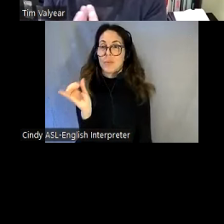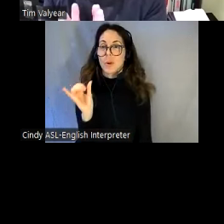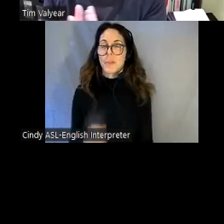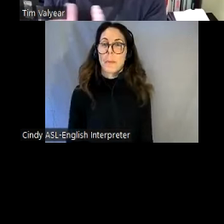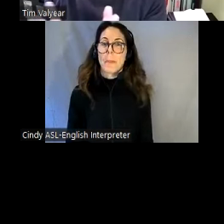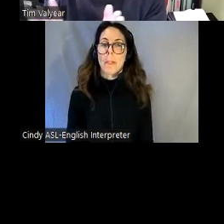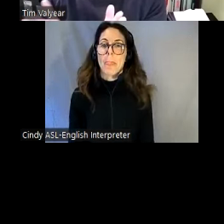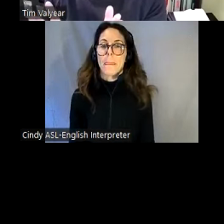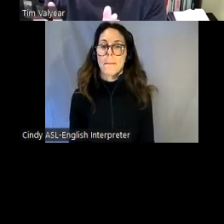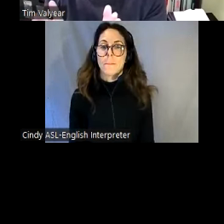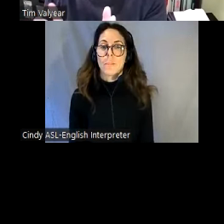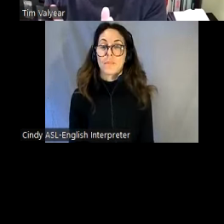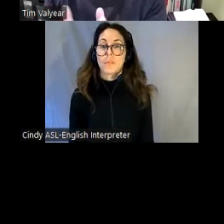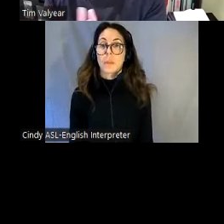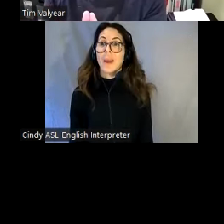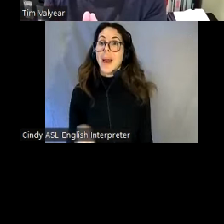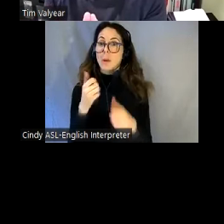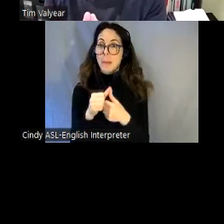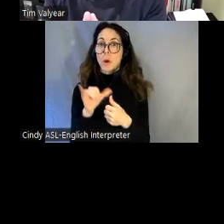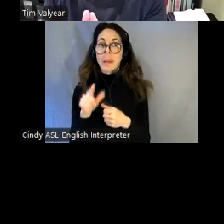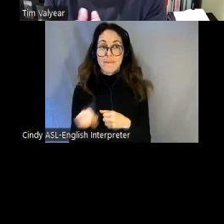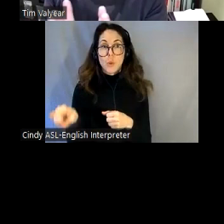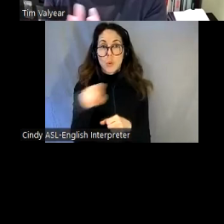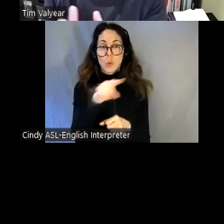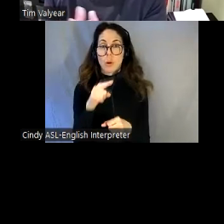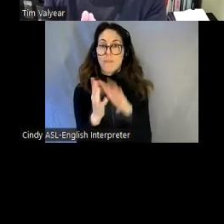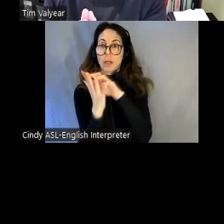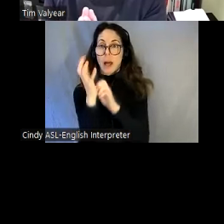interlacing the fingers, get the thumbs and the palms and